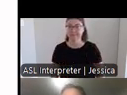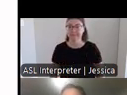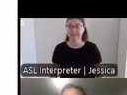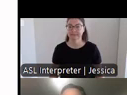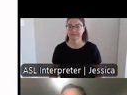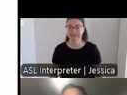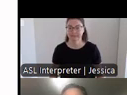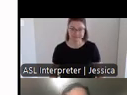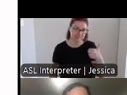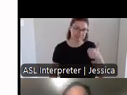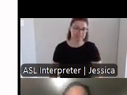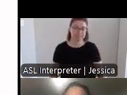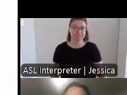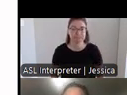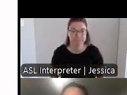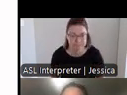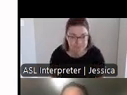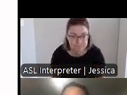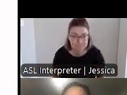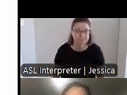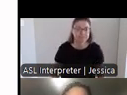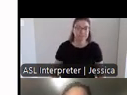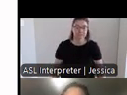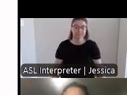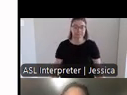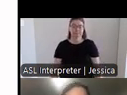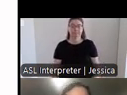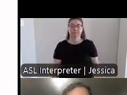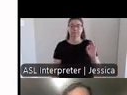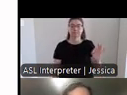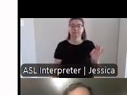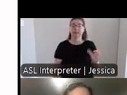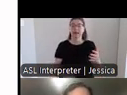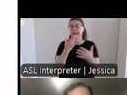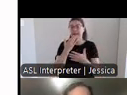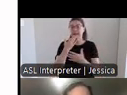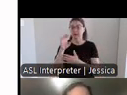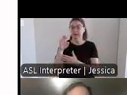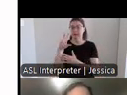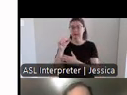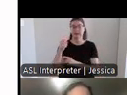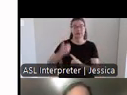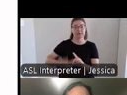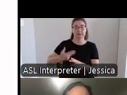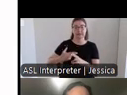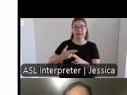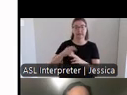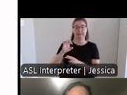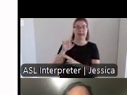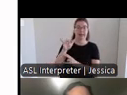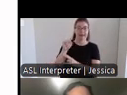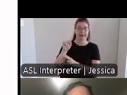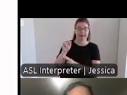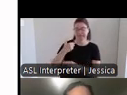(Eva) Yep, everything's good. (Elliott) Well, thank you. Uh, thank you, Eva. And as Eva said, my name is Elliott Stevens. I use he/him pronouns.